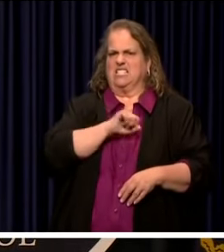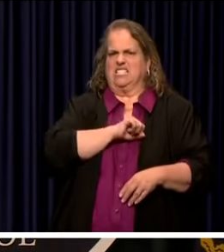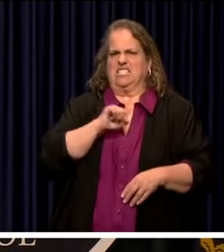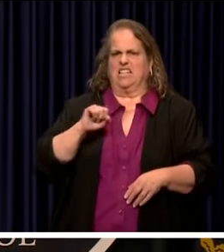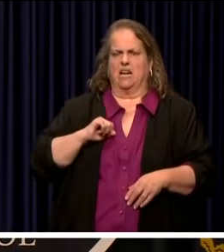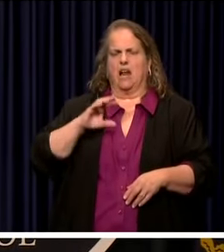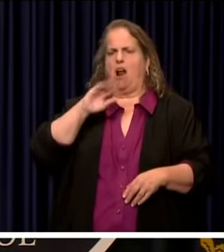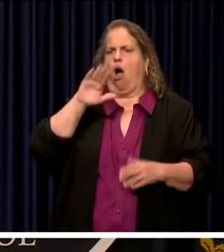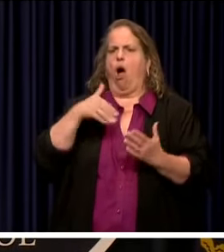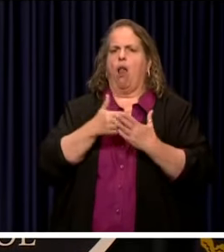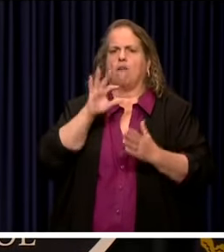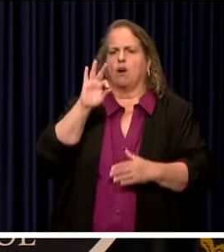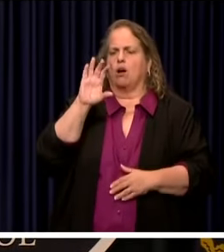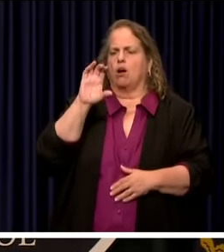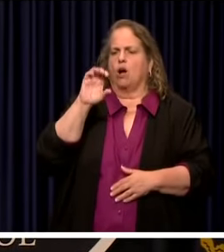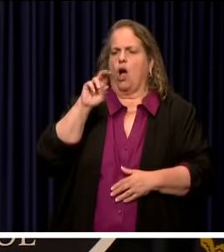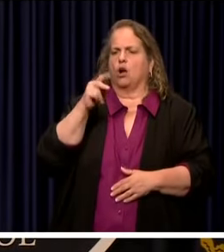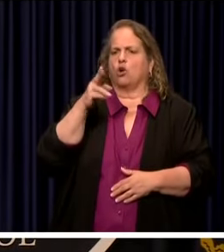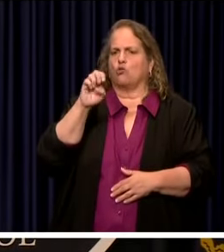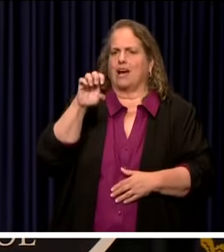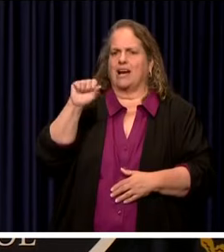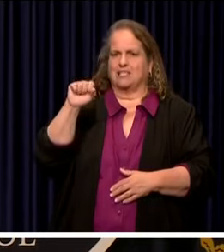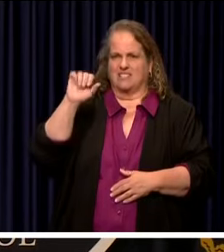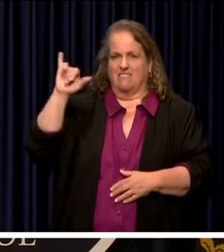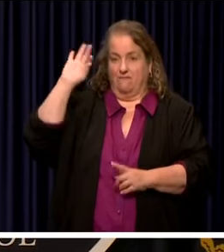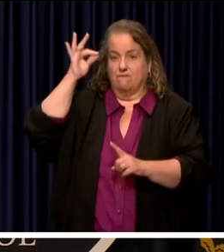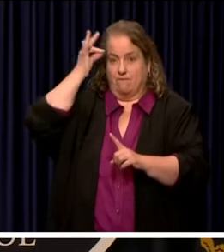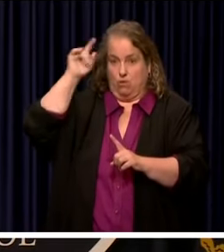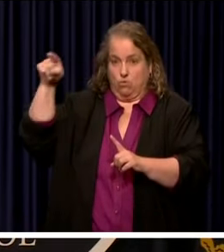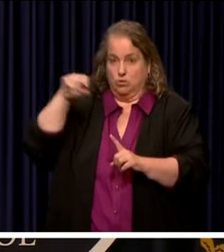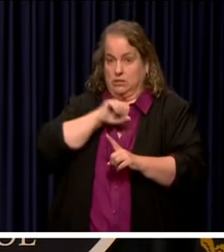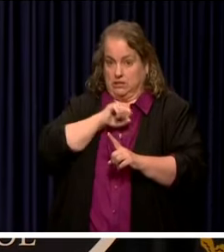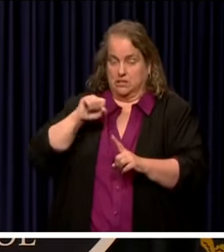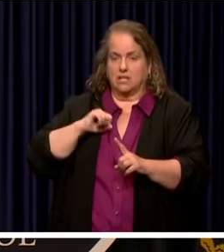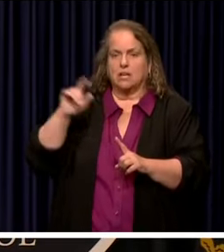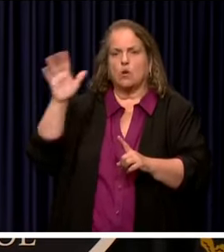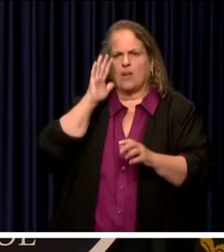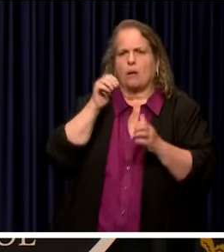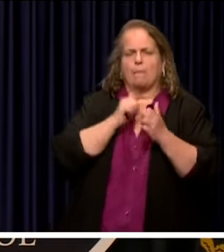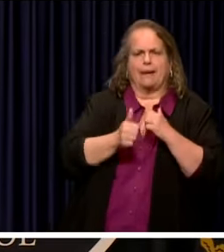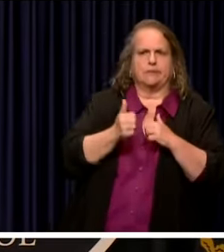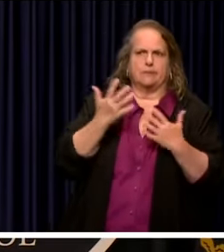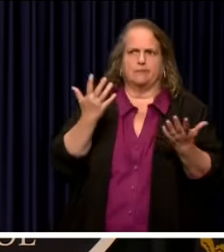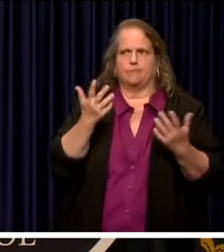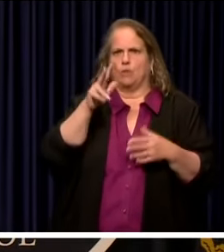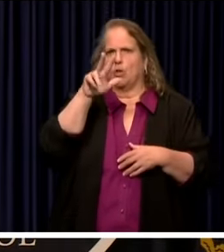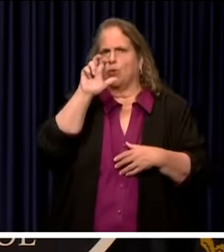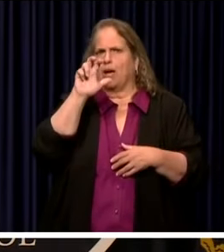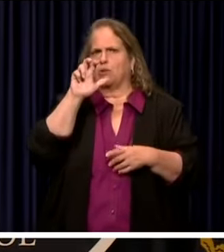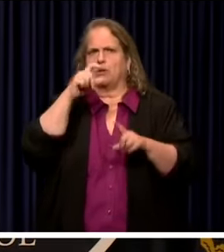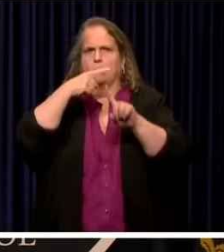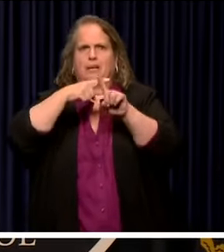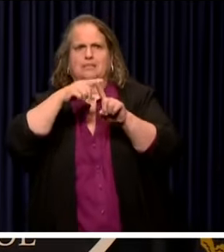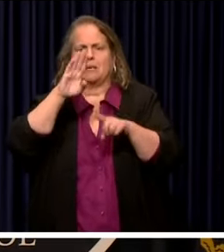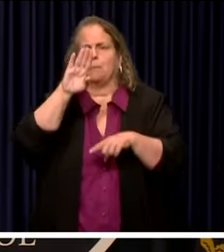FIRST PHASE OF THAT. AND WE'RE TALKING TO THEM DIRECTLY ABOUT THE AMOUNT OF PPE NEEDED, AND THEY'RE EVEN A